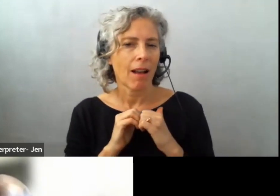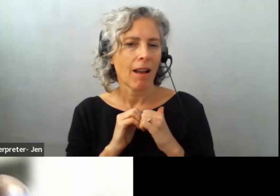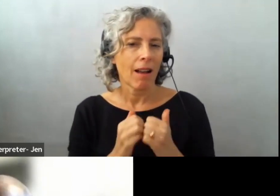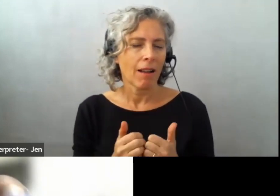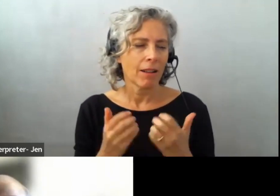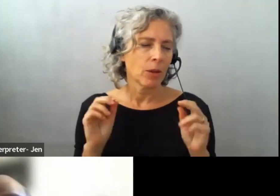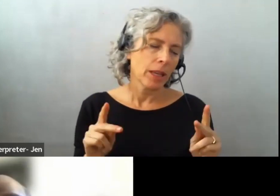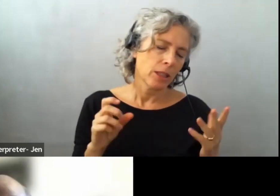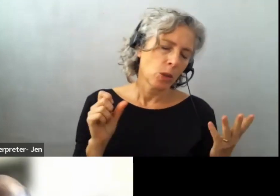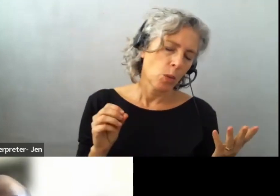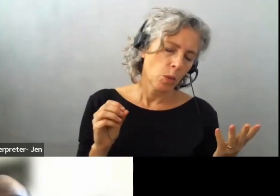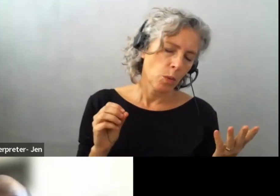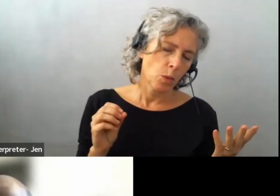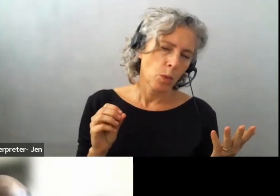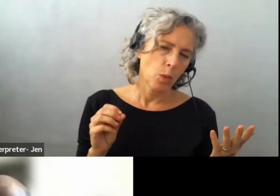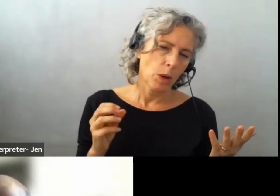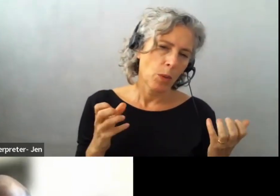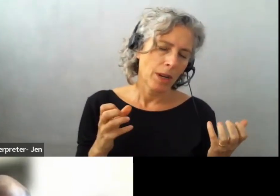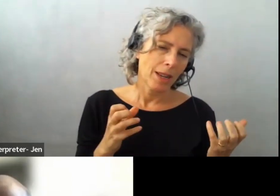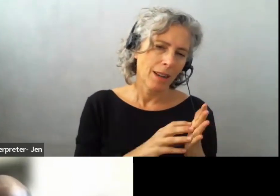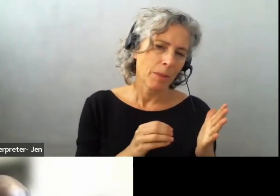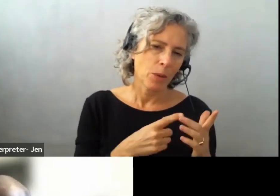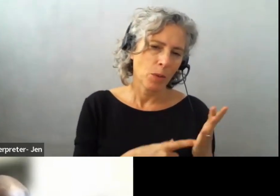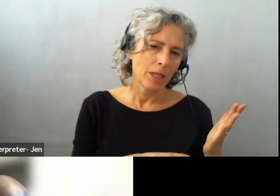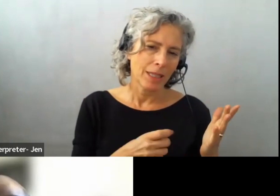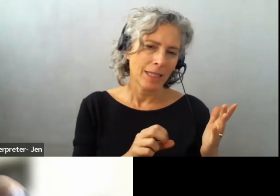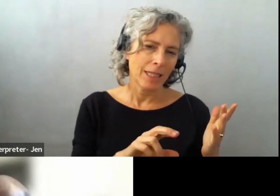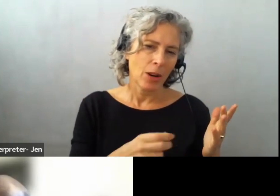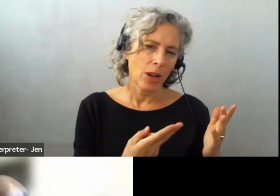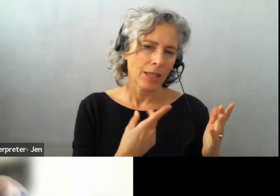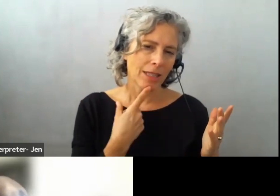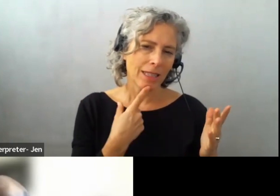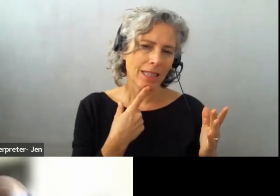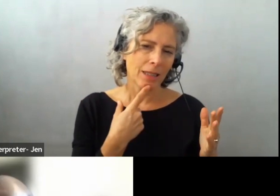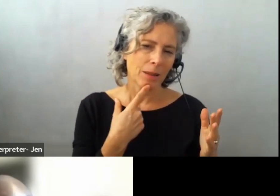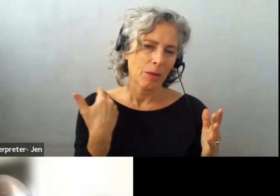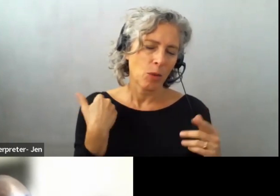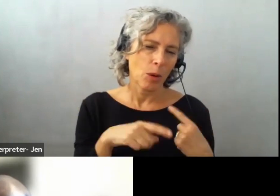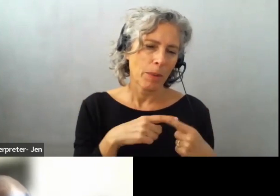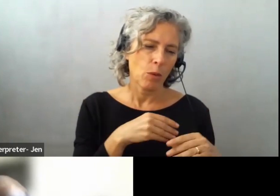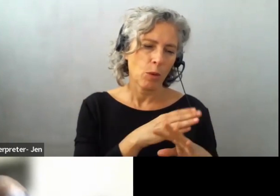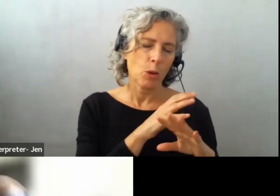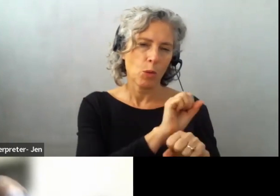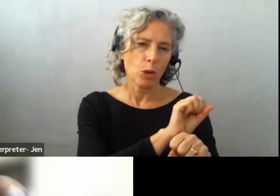okay, so I kind of want to echo what Sarah said earlier about remote working. I've worked